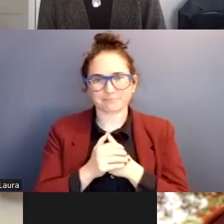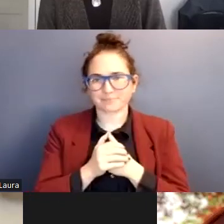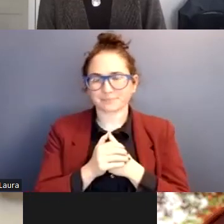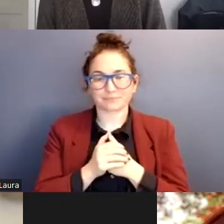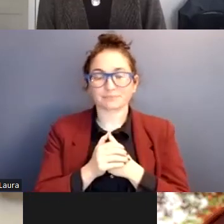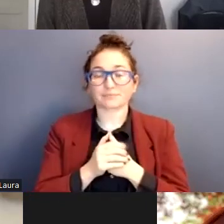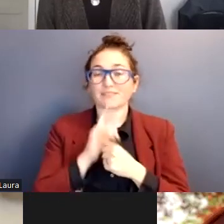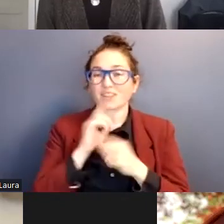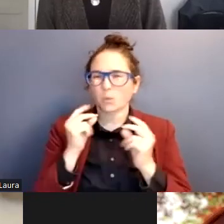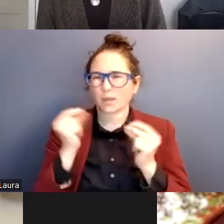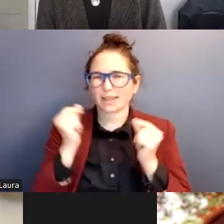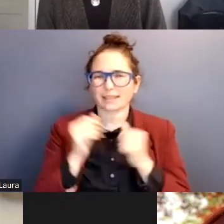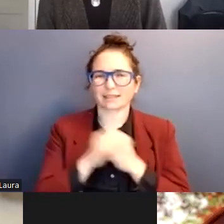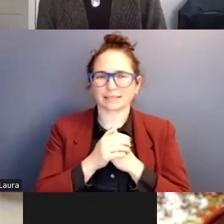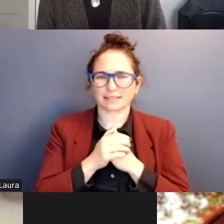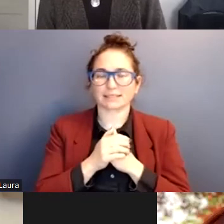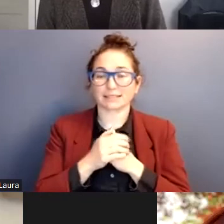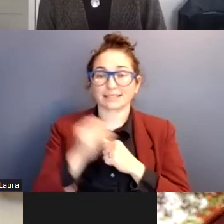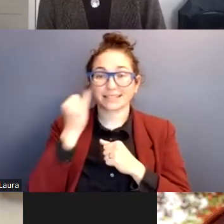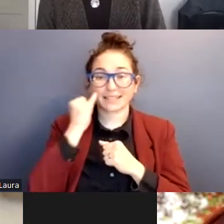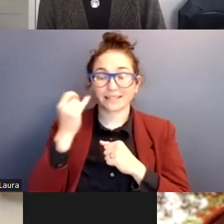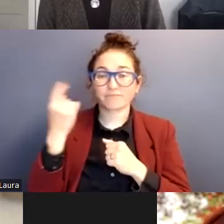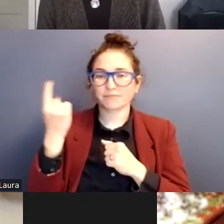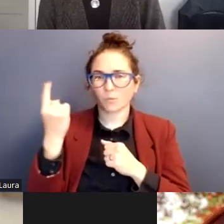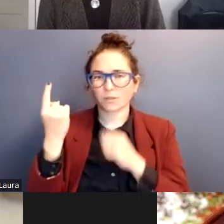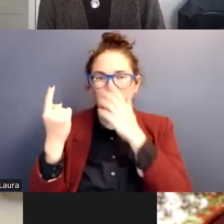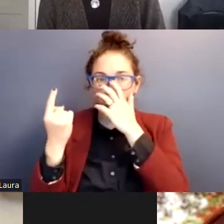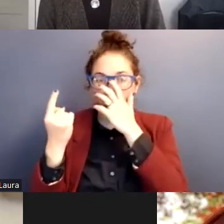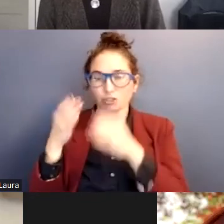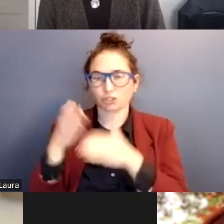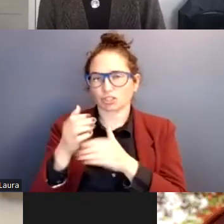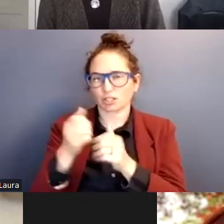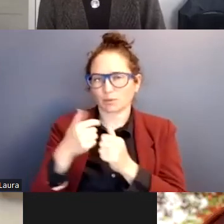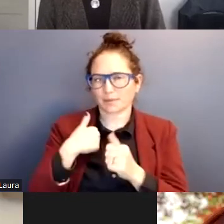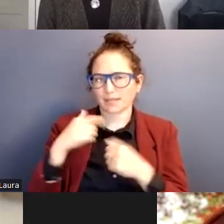quickly. If we, someone shared this with me when I had a loss